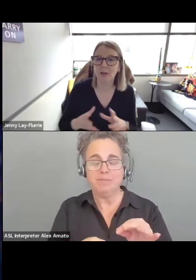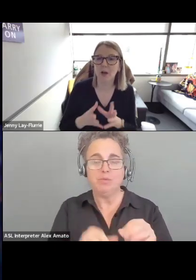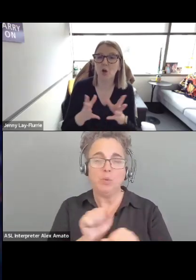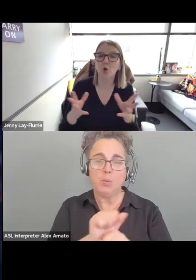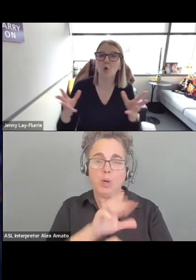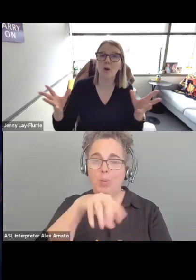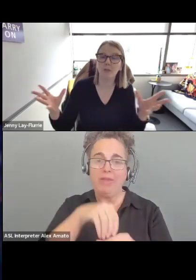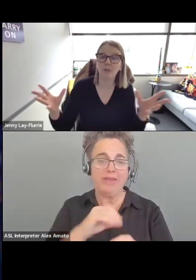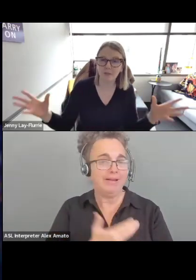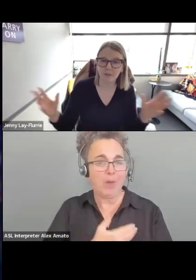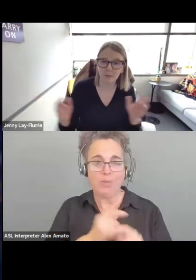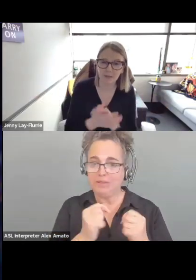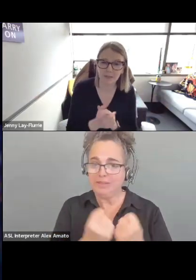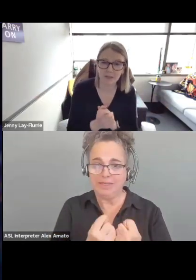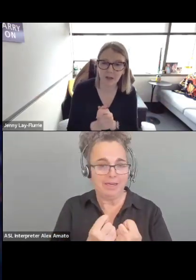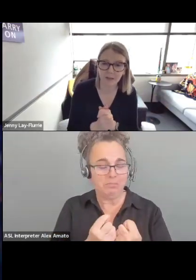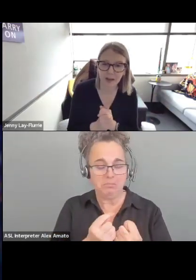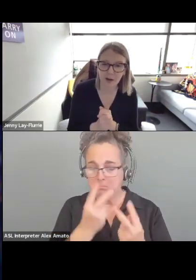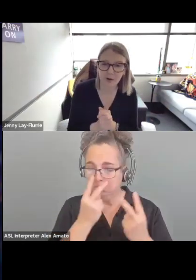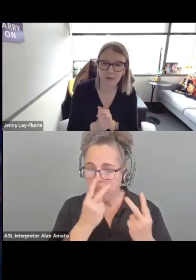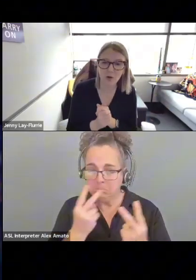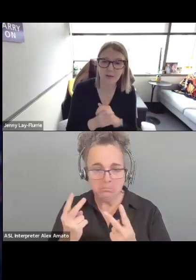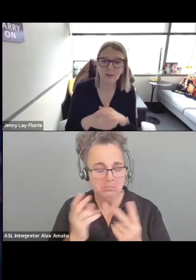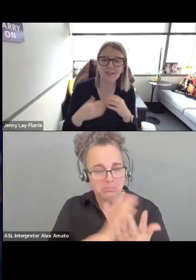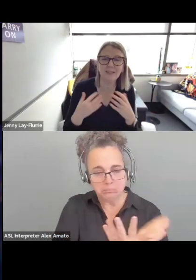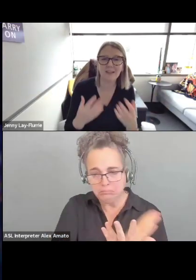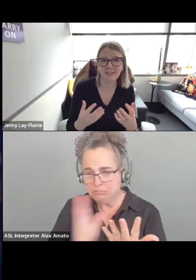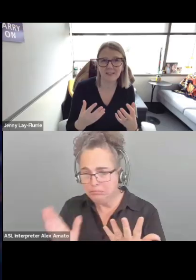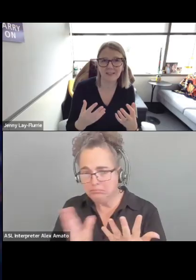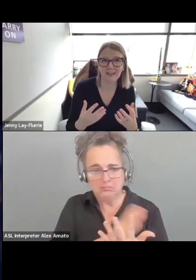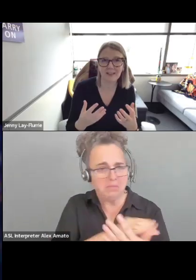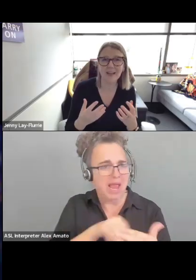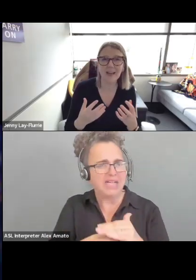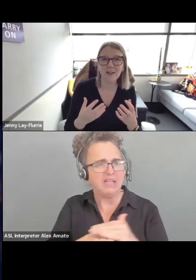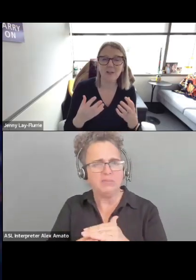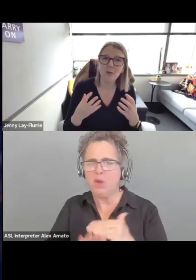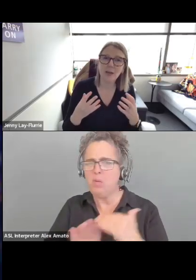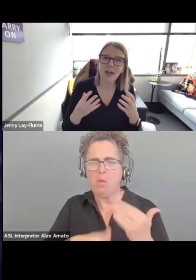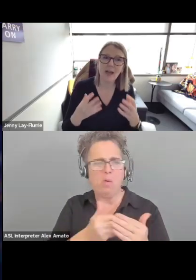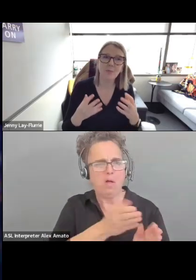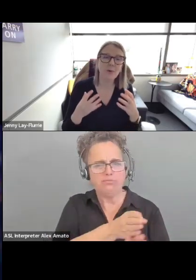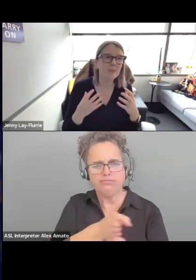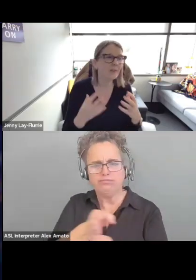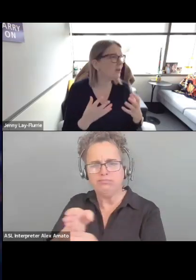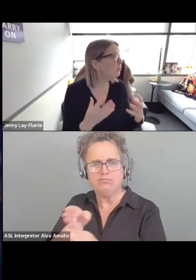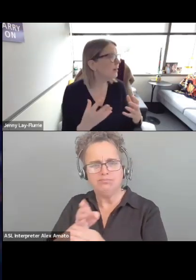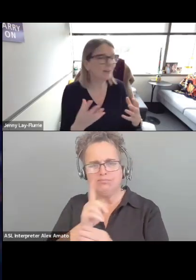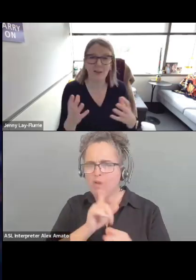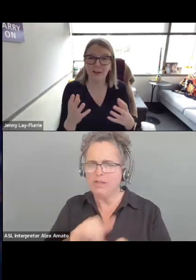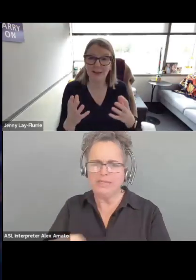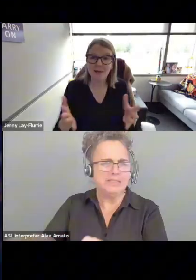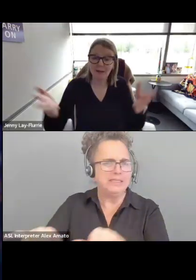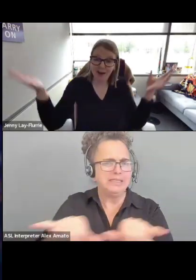looking across accessibility into other areas, drive consistency so that every single person